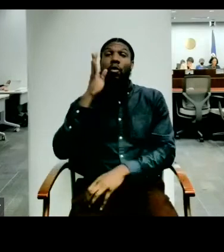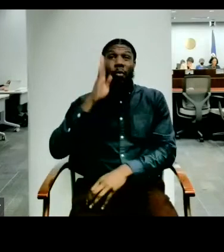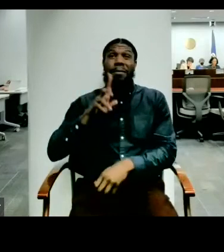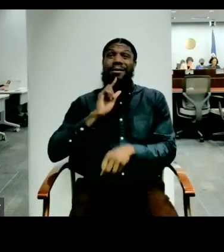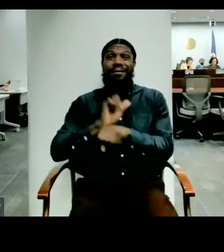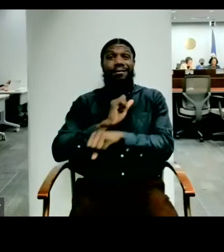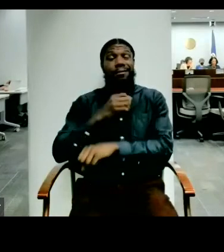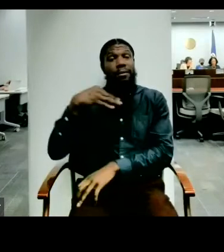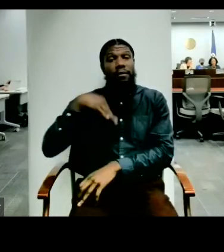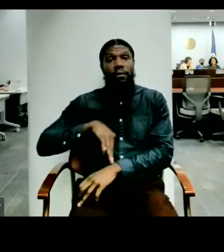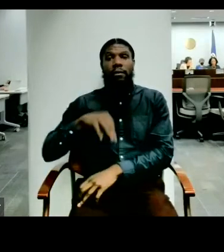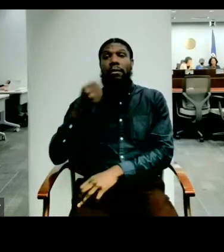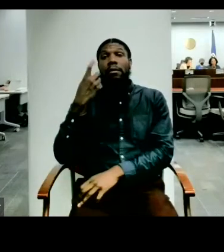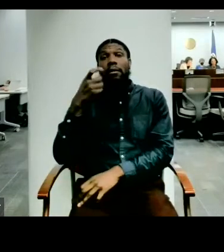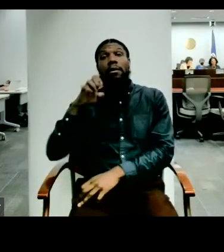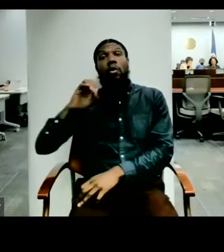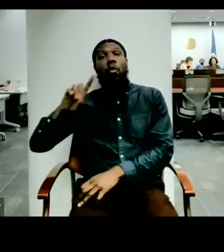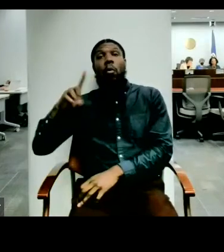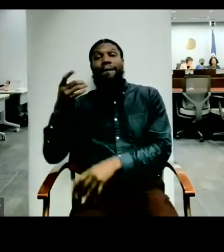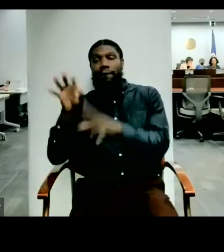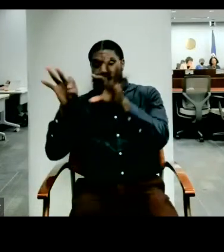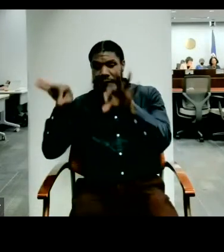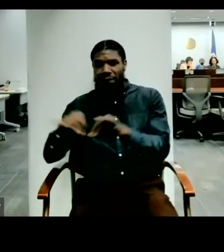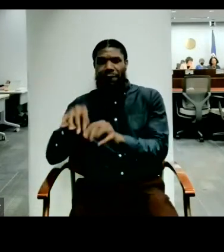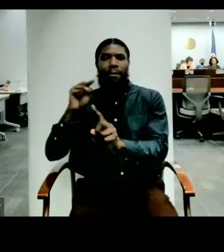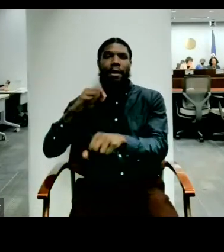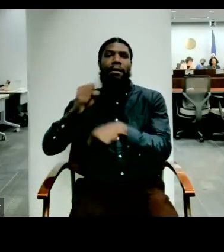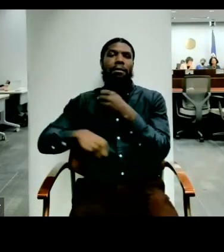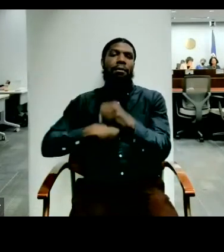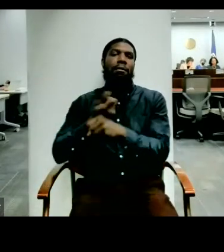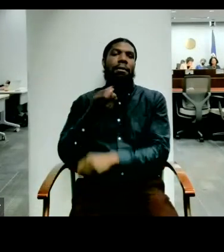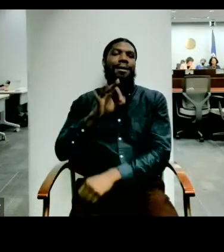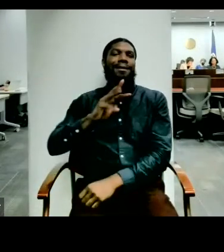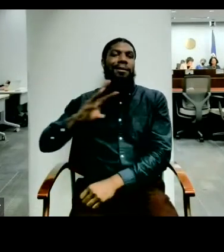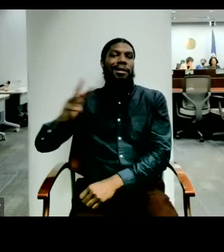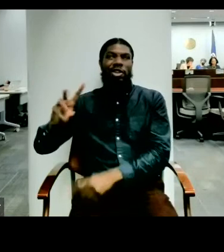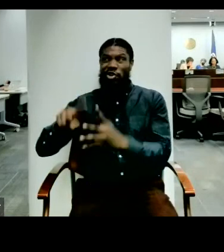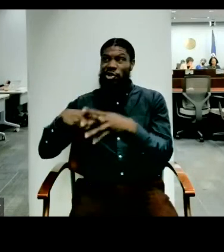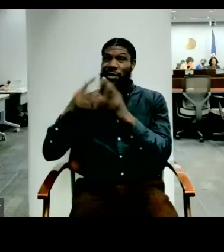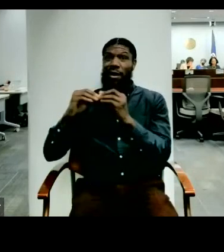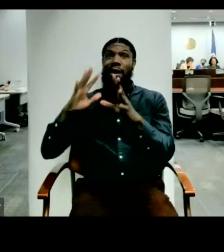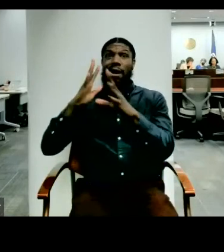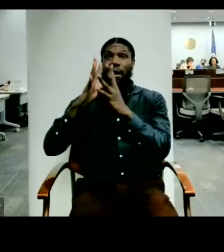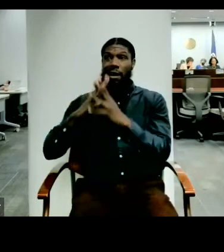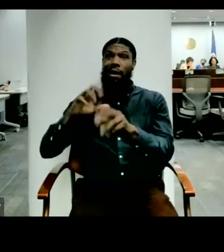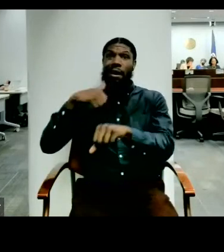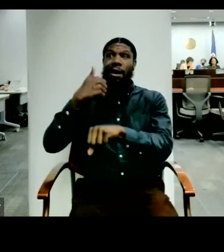The EEO1 form, keep in mind, is a 1966 vehicle and everyone I think agrees,